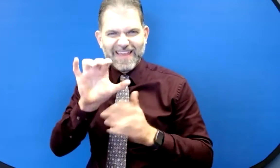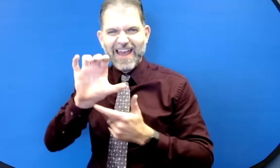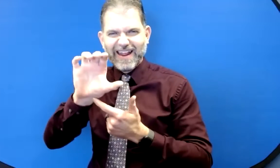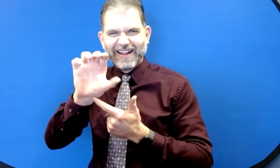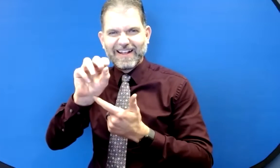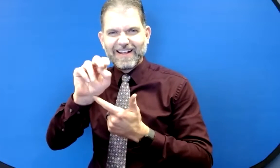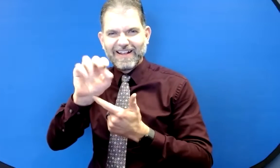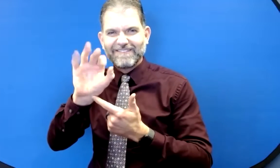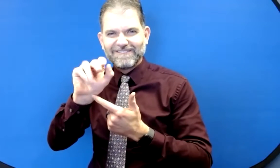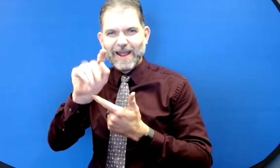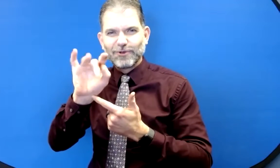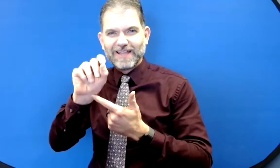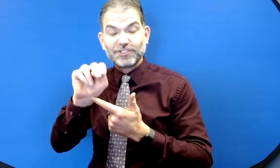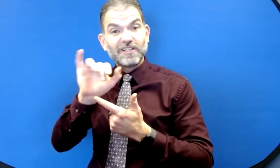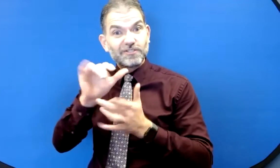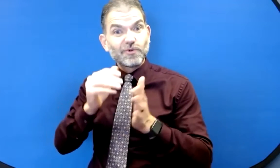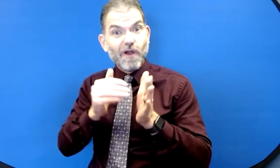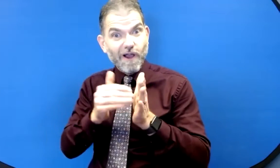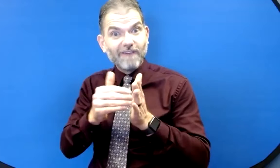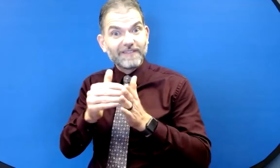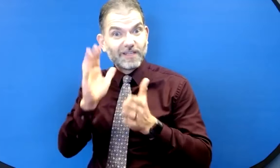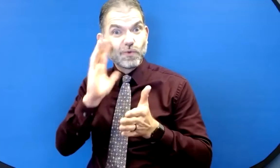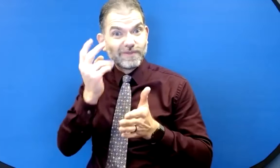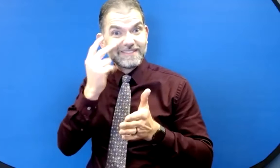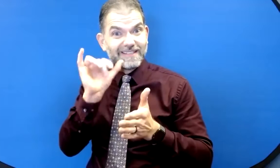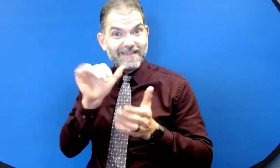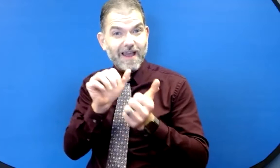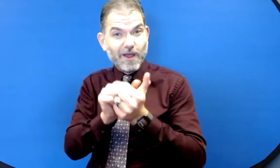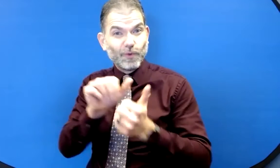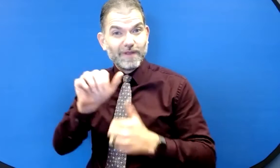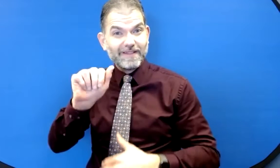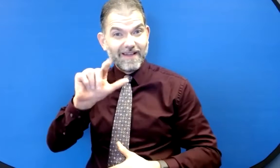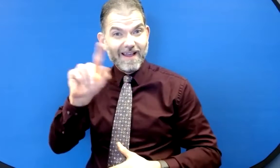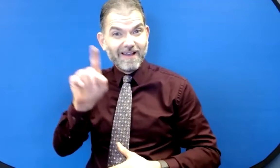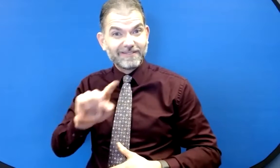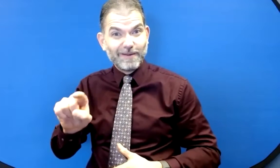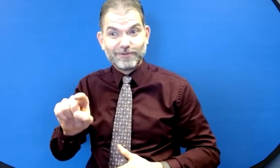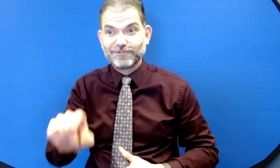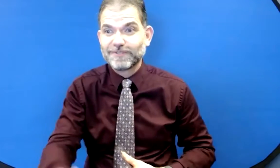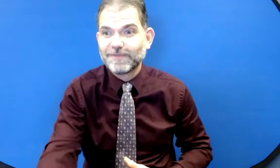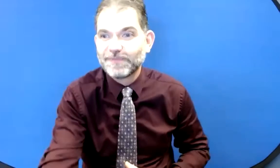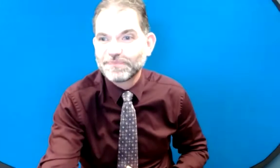ASL Interpreter: that's based on the truth. ASL Interpreter: right? So that's confabulation. So we see that often